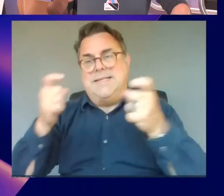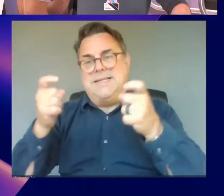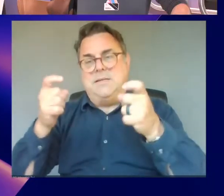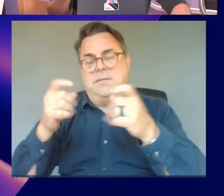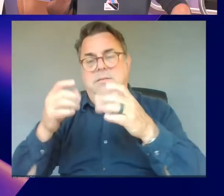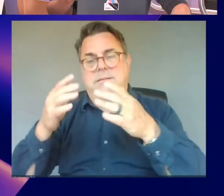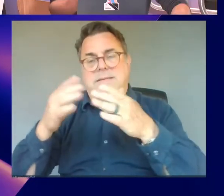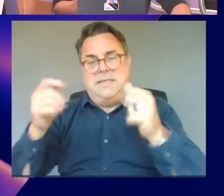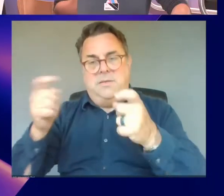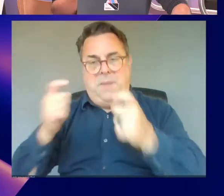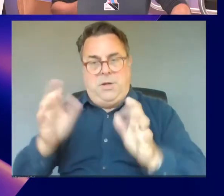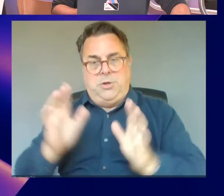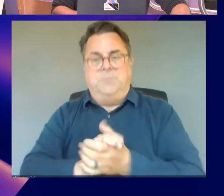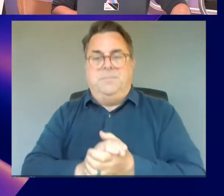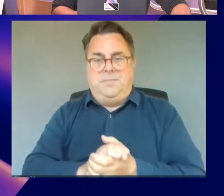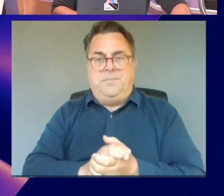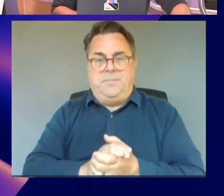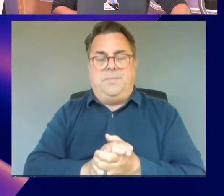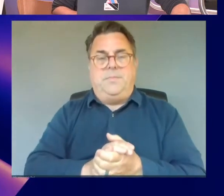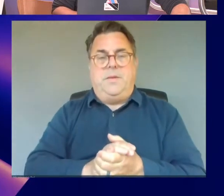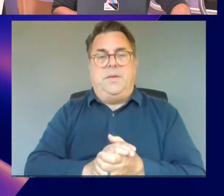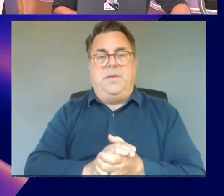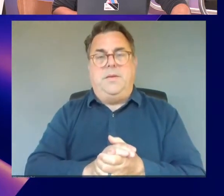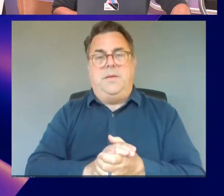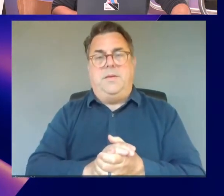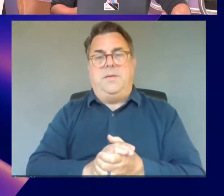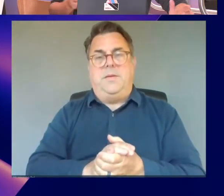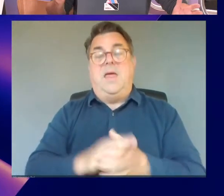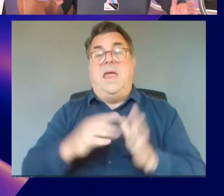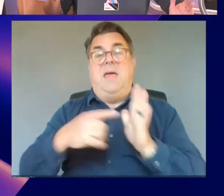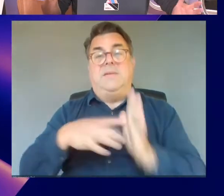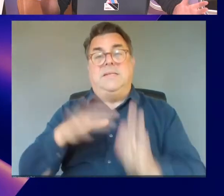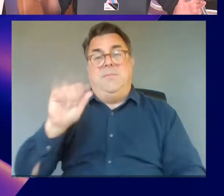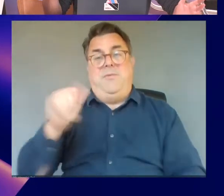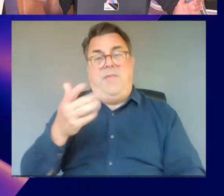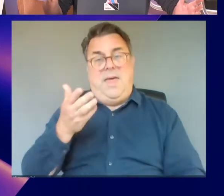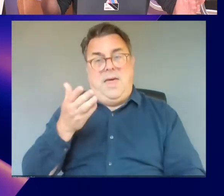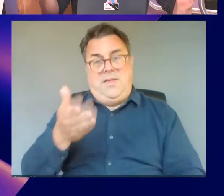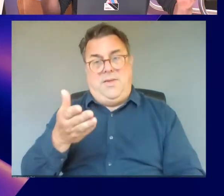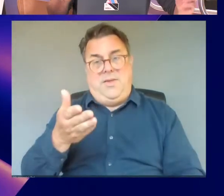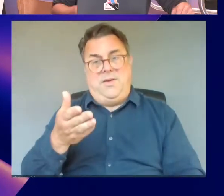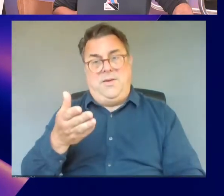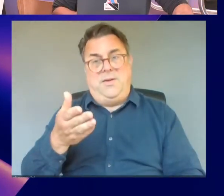And I put a sample flag here that was Enable Address Verification.